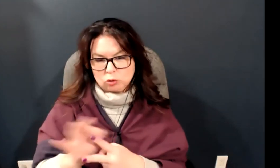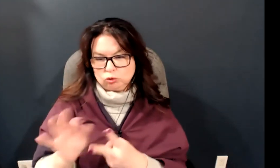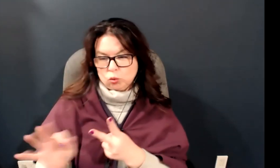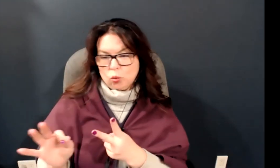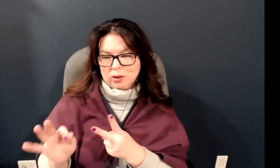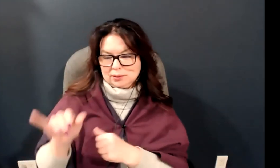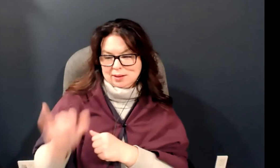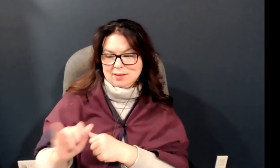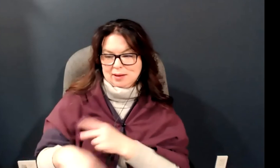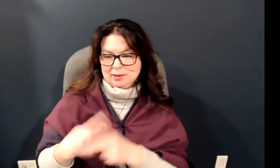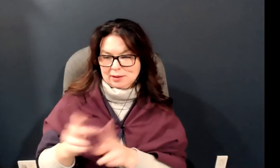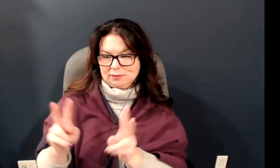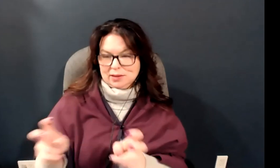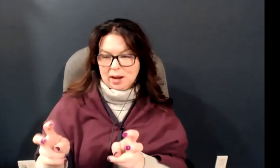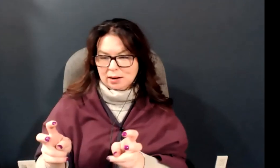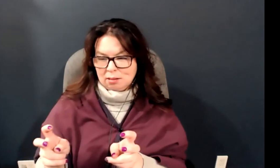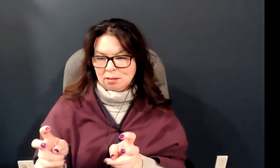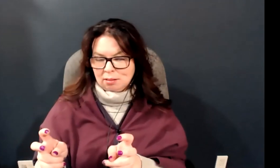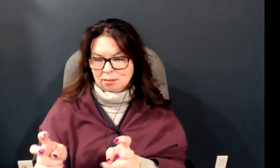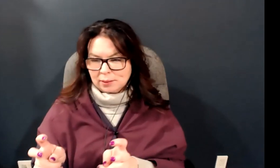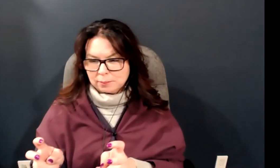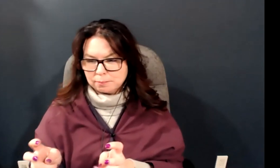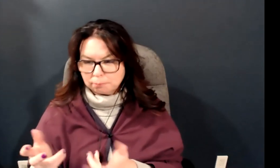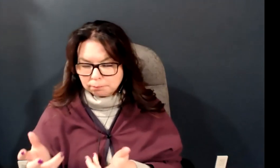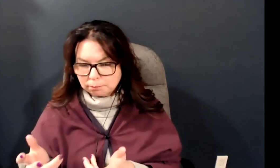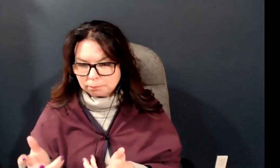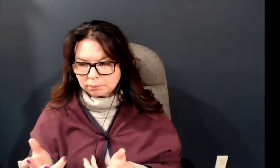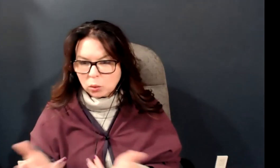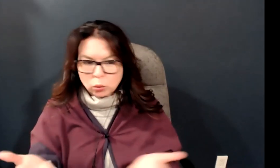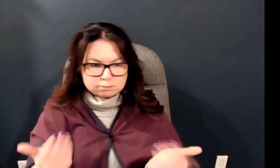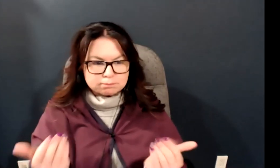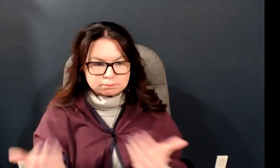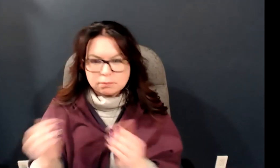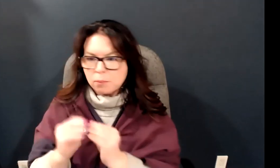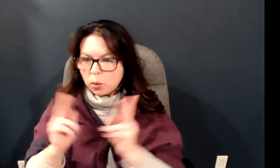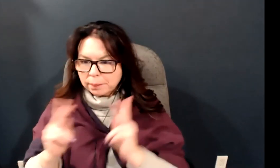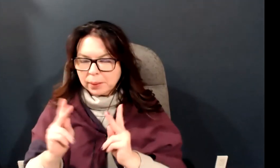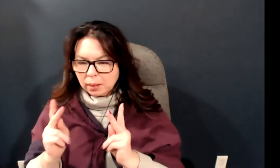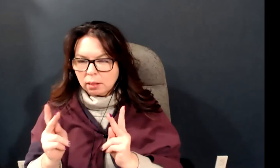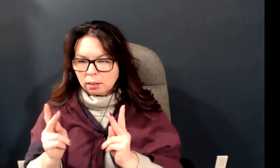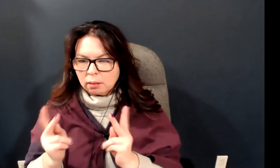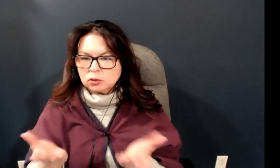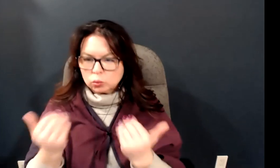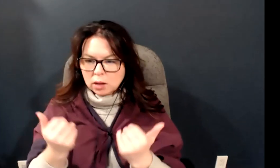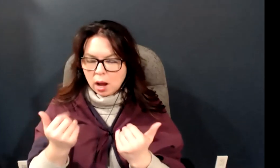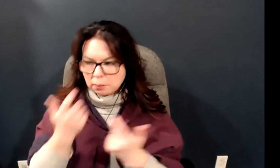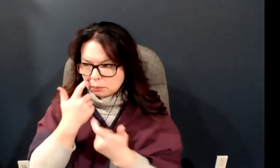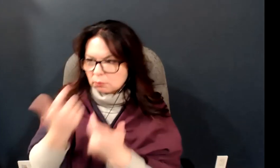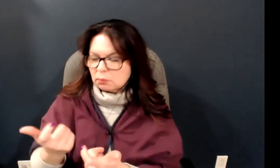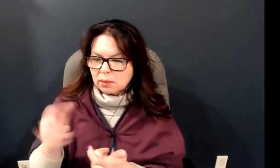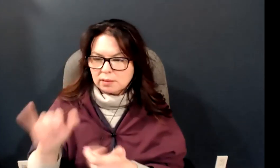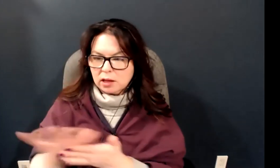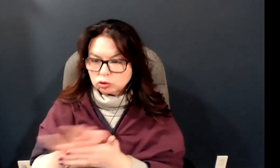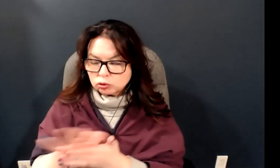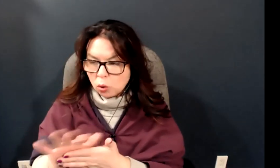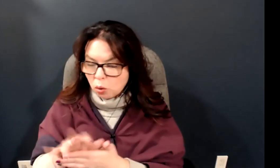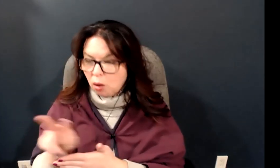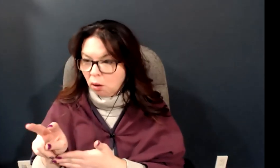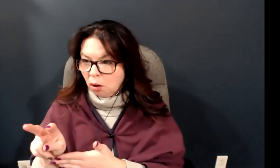His comments, yeah, his comments about their insurrection and the irony of that. So I thought,